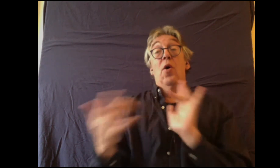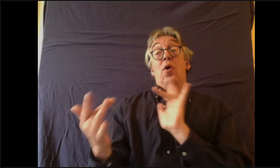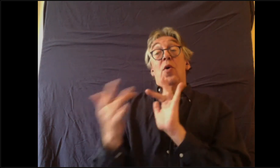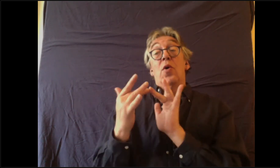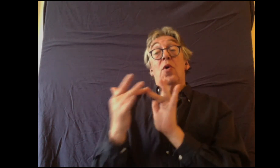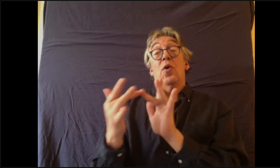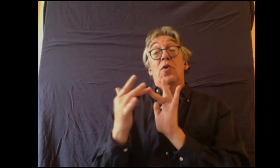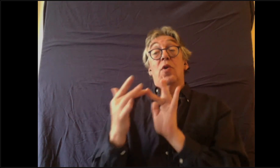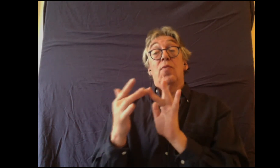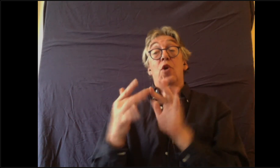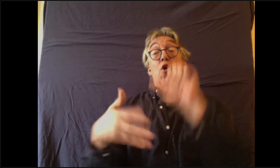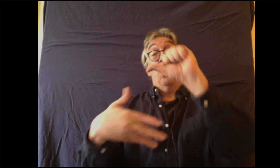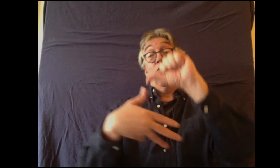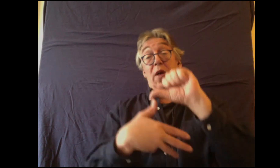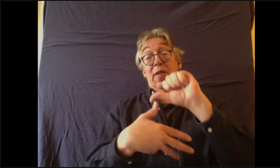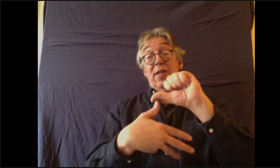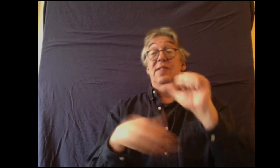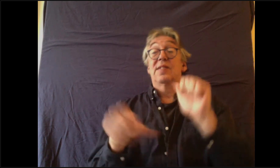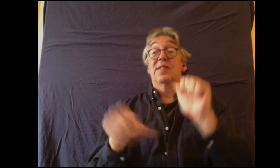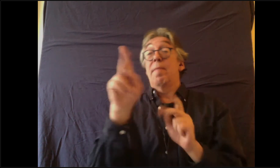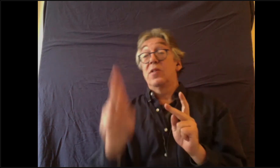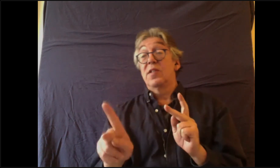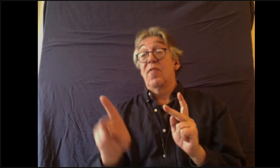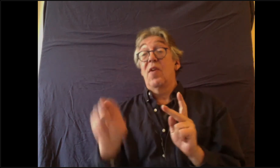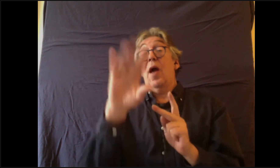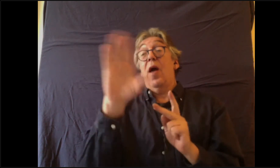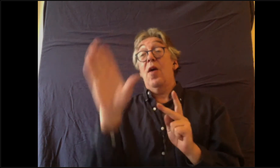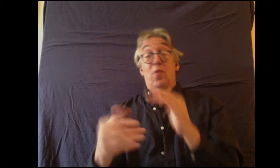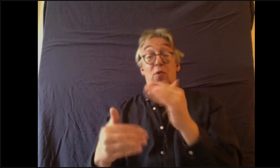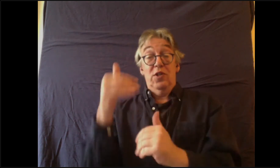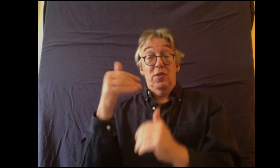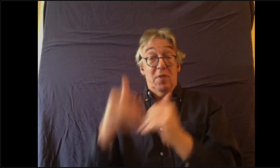the Asian and the Pacific and ask them to give their views